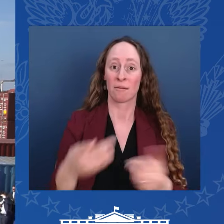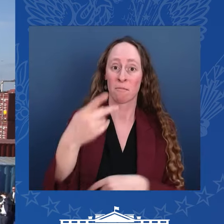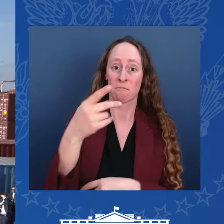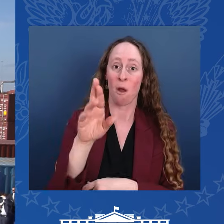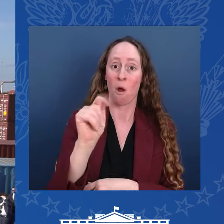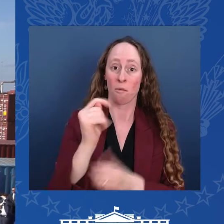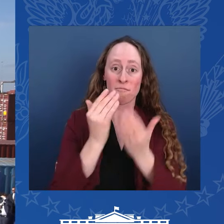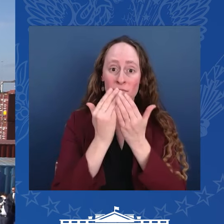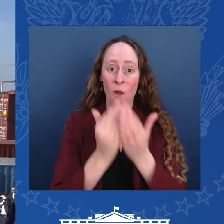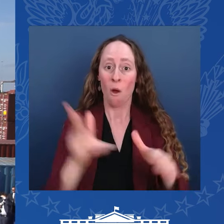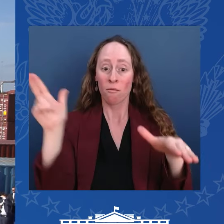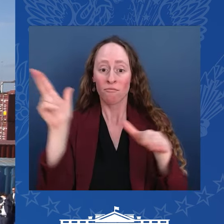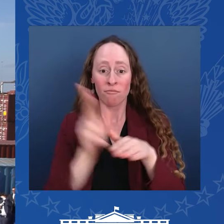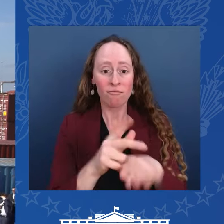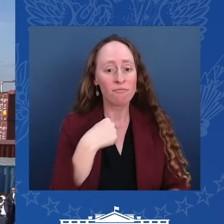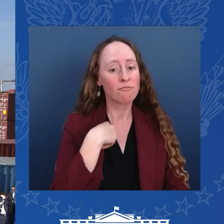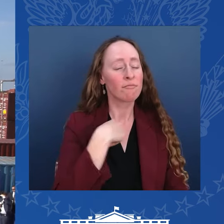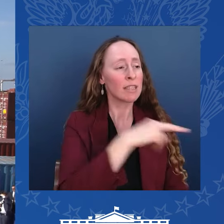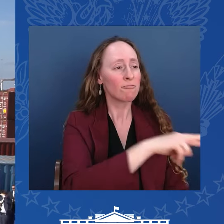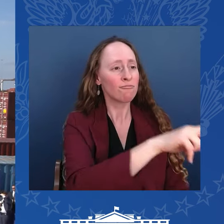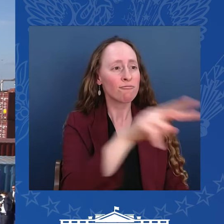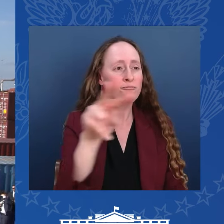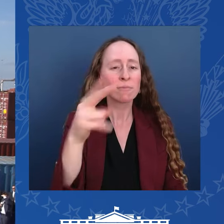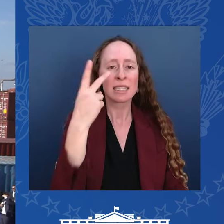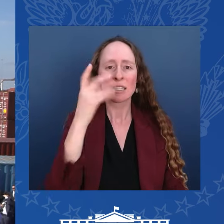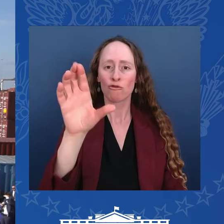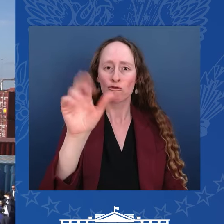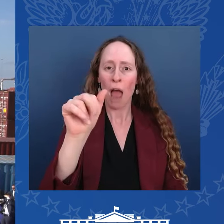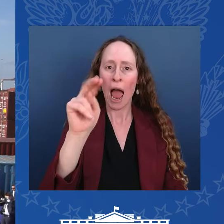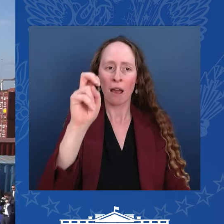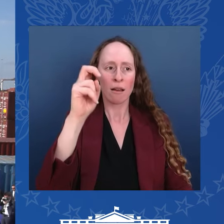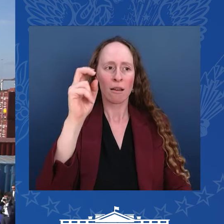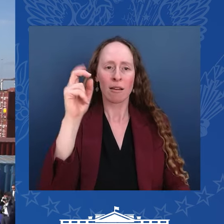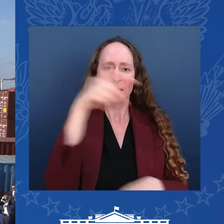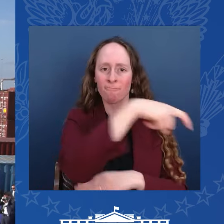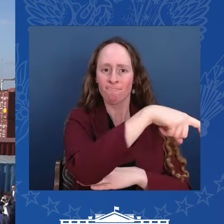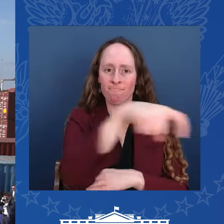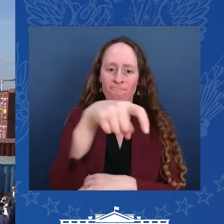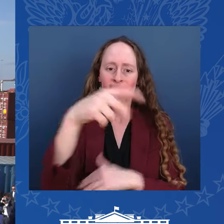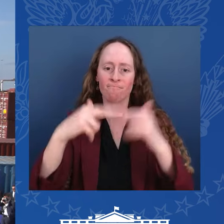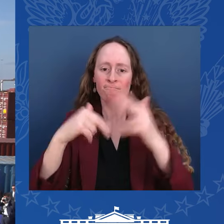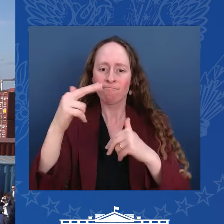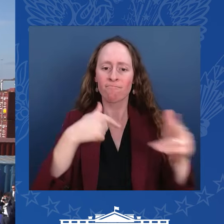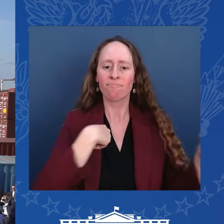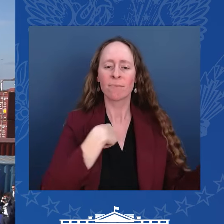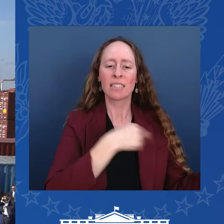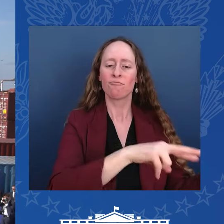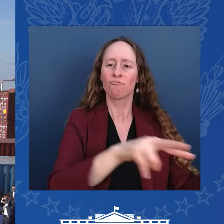I hope and feel well. I hope you feel. A real sense of pride. I mean, this is really, pride.